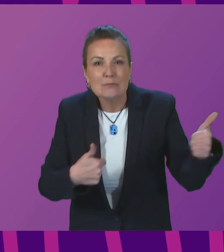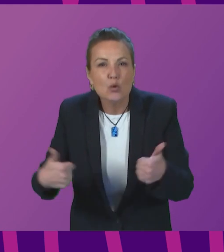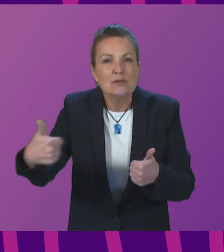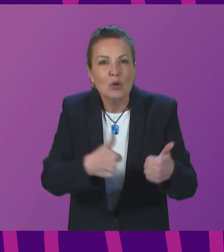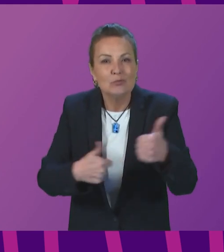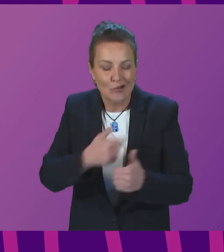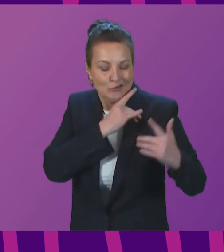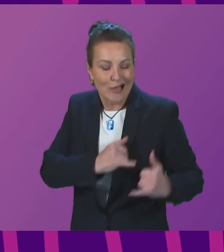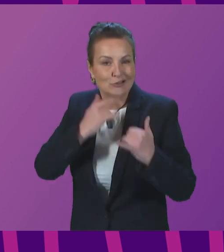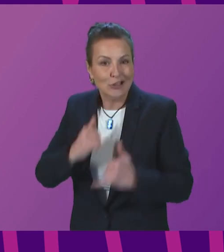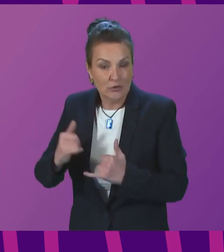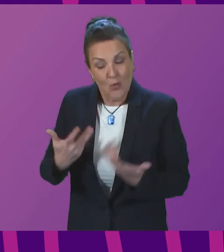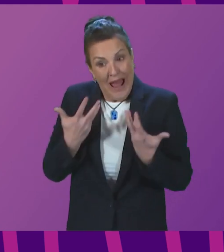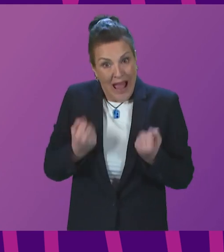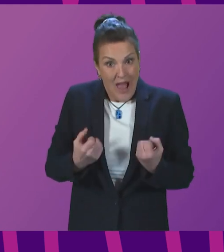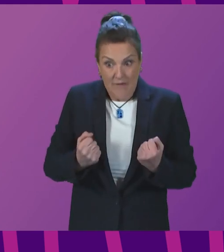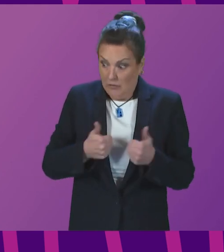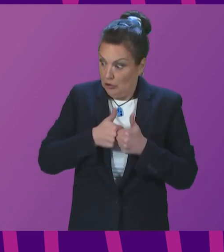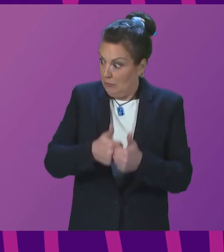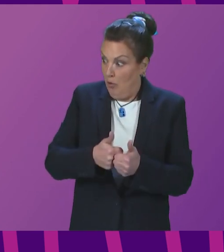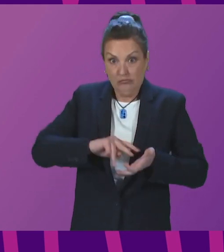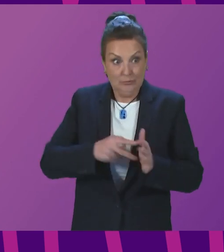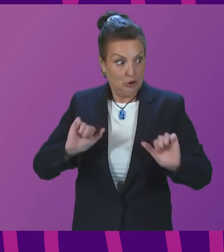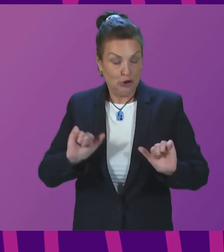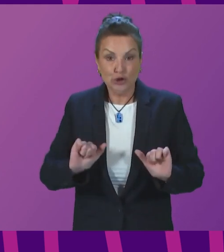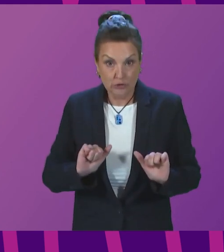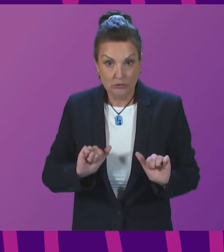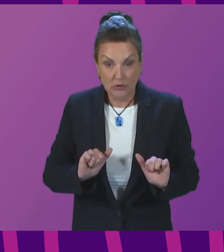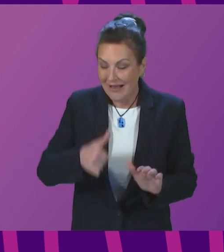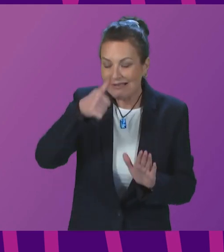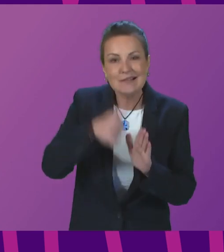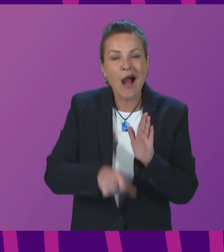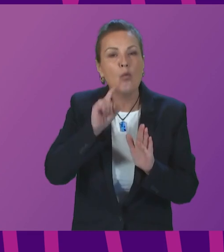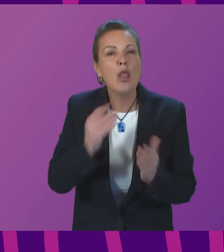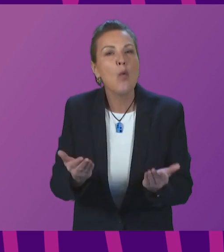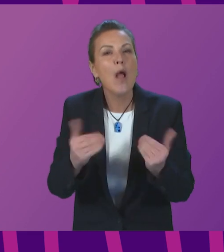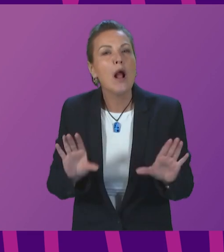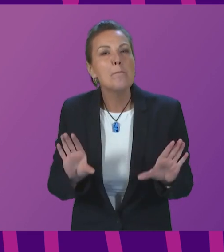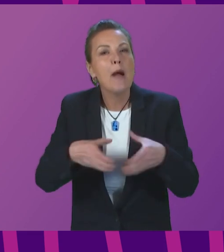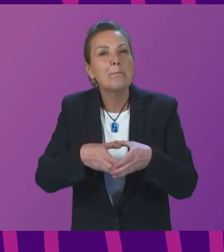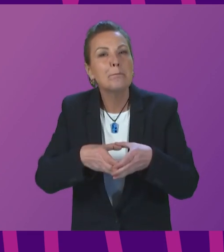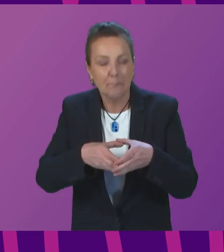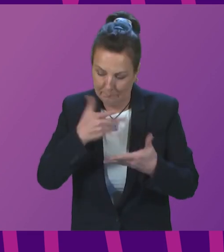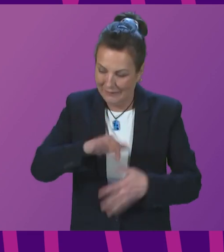We have support arrangements already in place, starting with the welcome hubs that have been established.